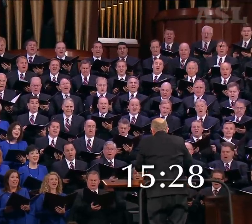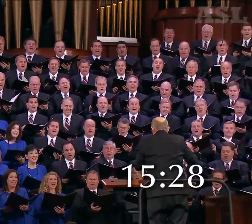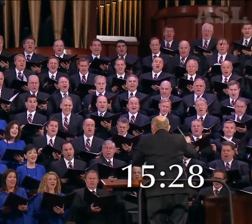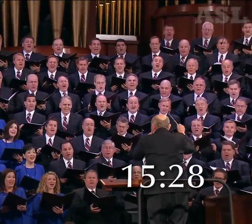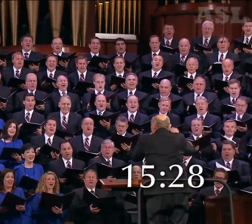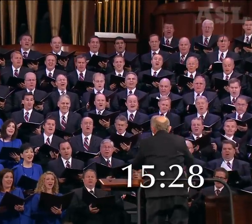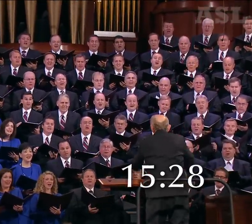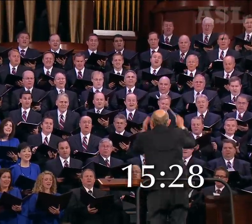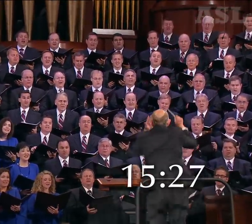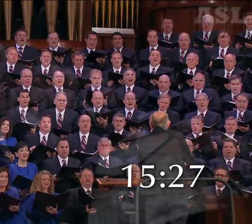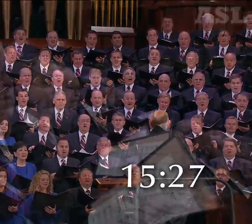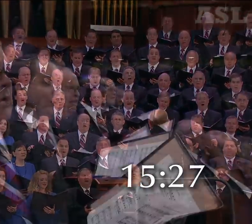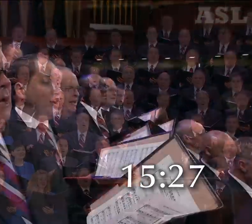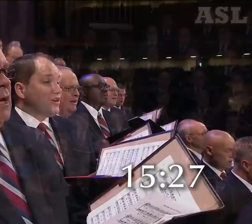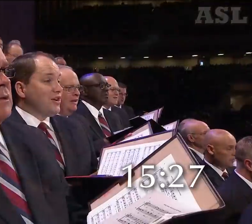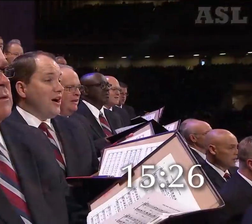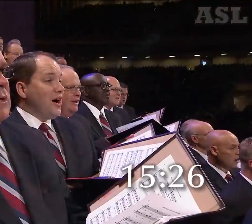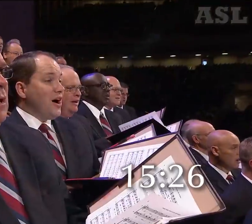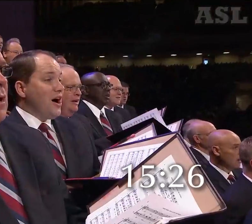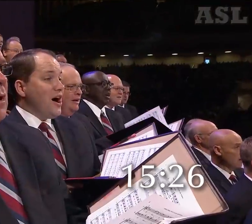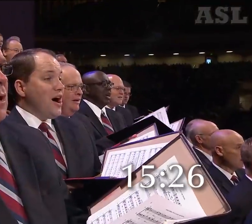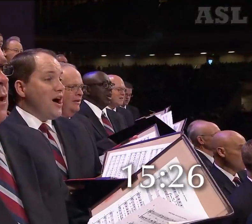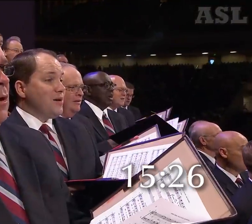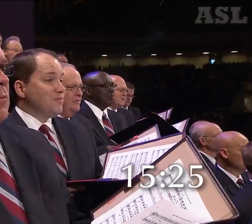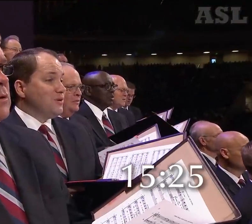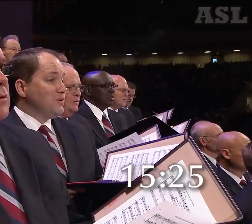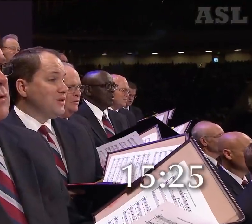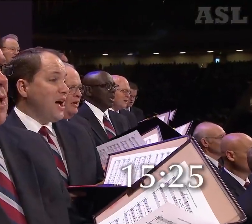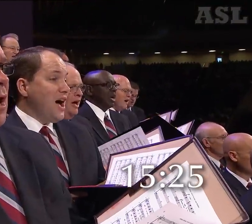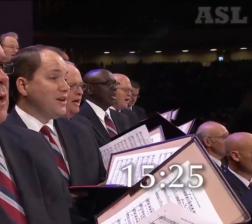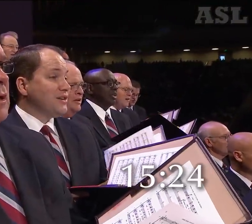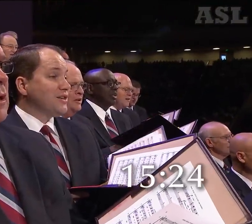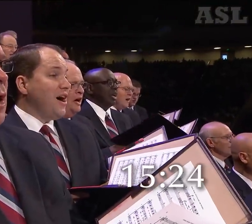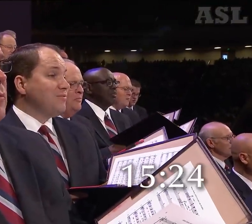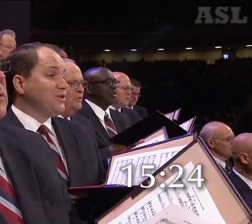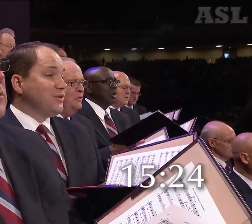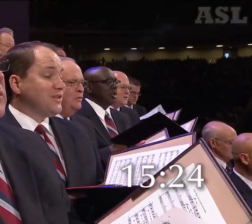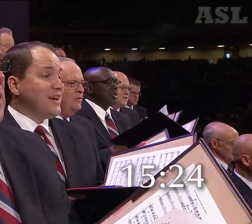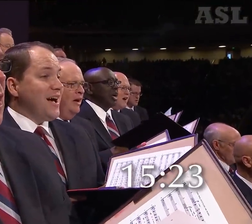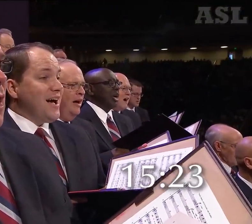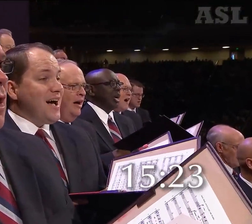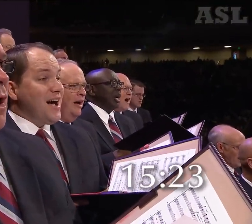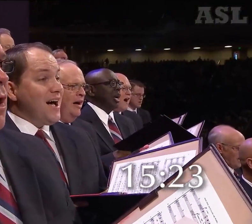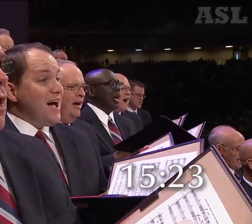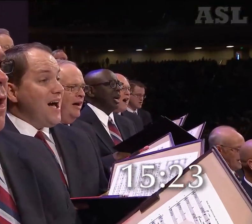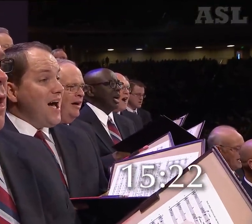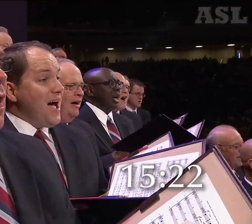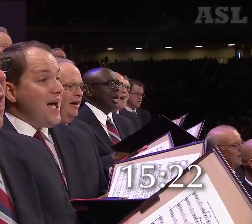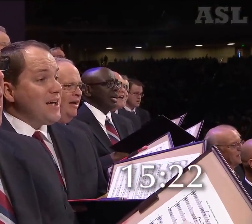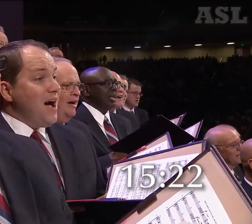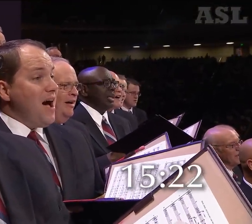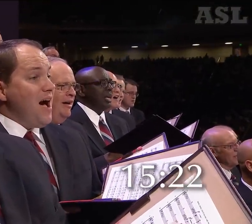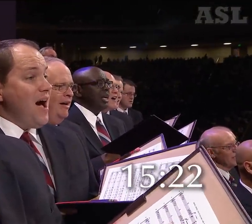THIS IS THE ENGLISH CLOSED CAPTION CHANNEL OF THE CHURCH OF JESUS CHRIST OF LATTER-DAY SAINTS.